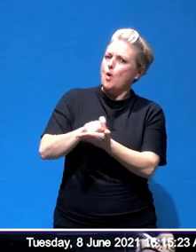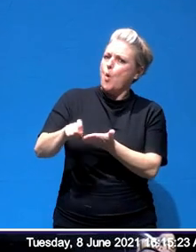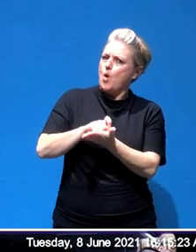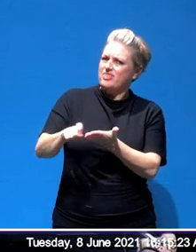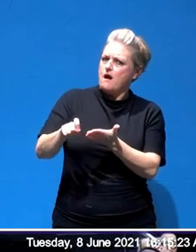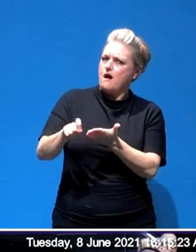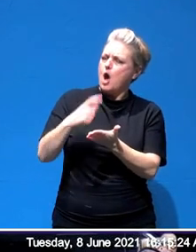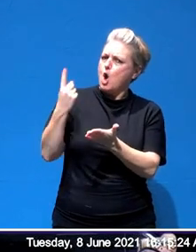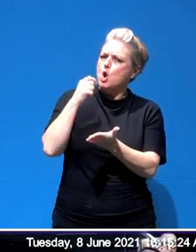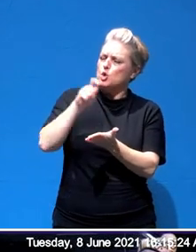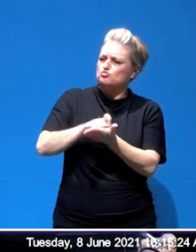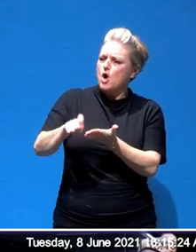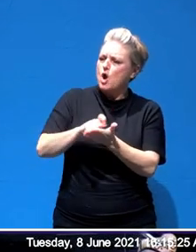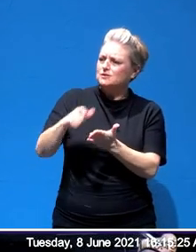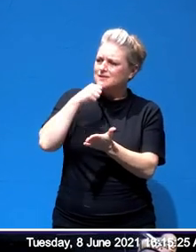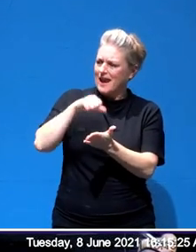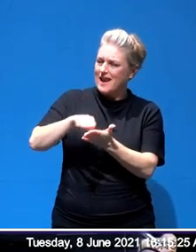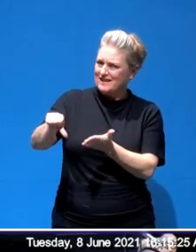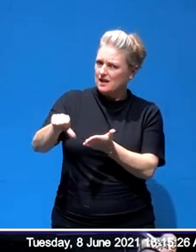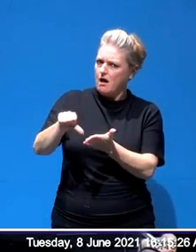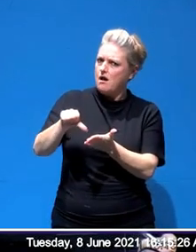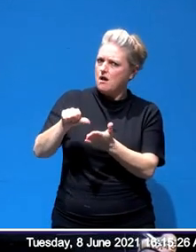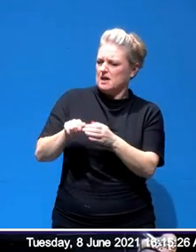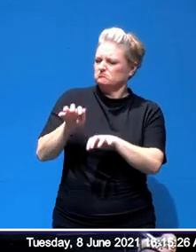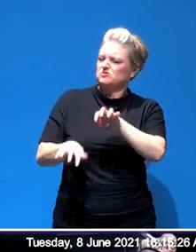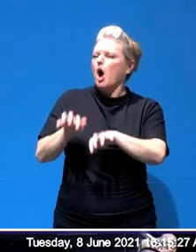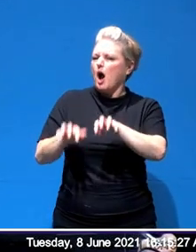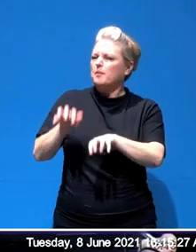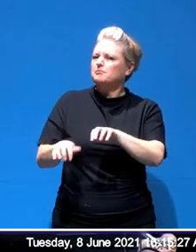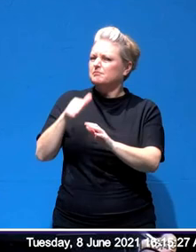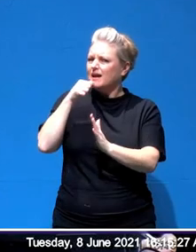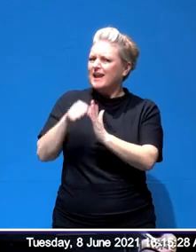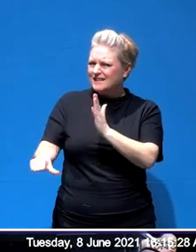exhibited in these proceedings, at Exhibit 14.1 --- The unidentified author of the letter?